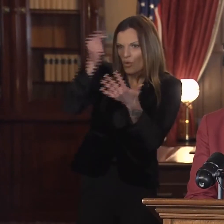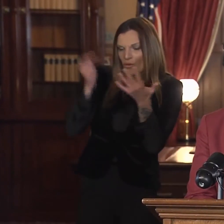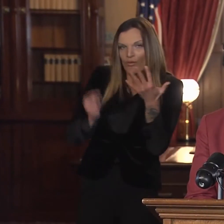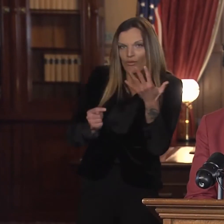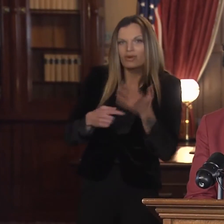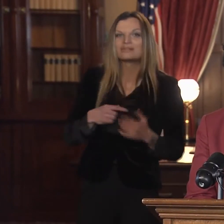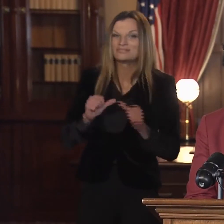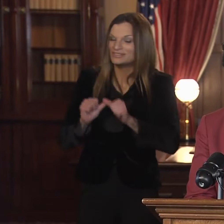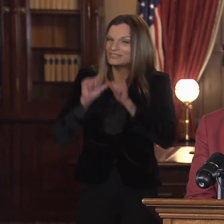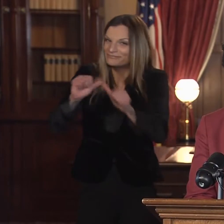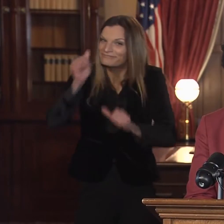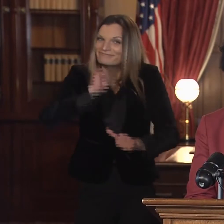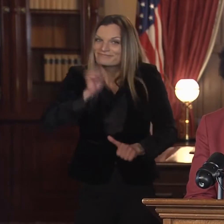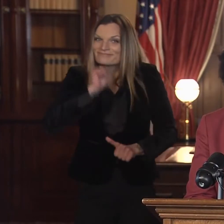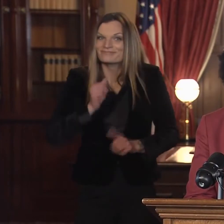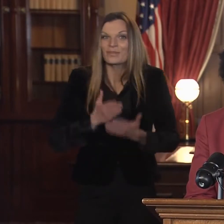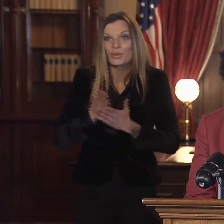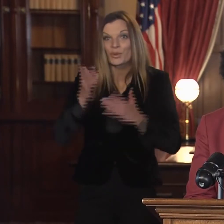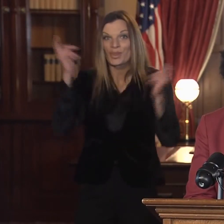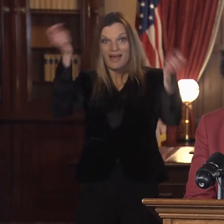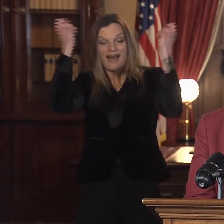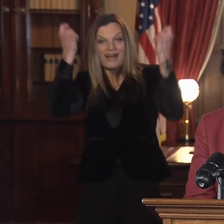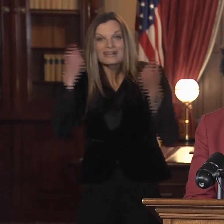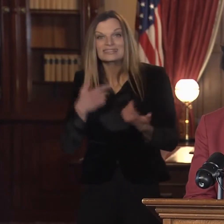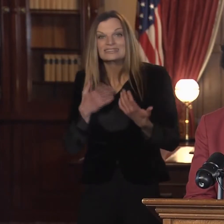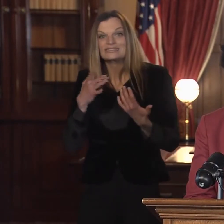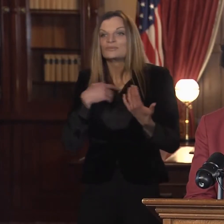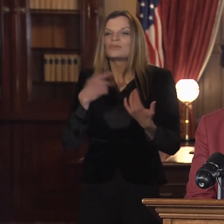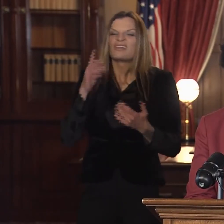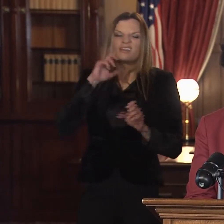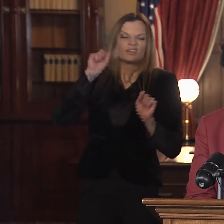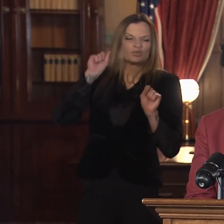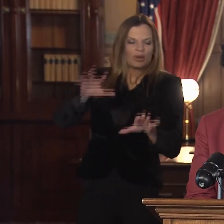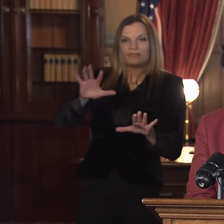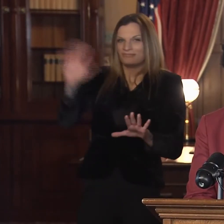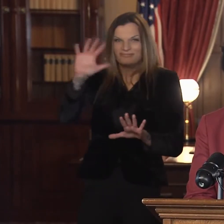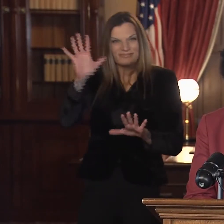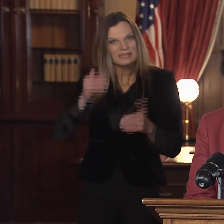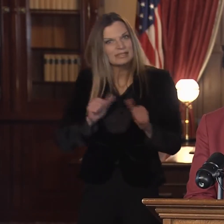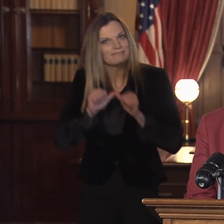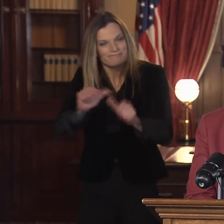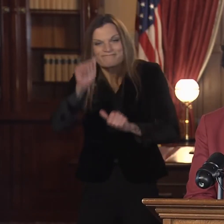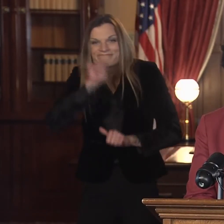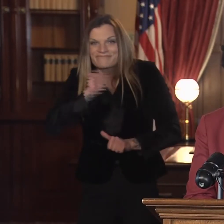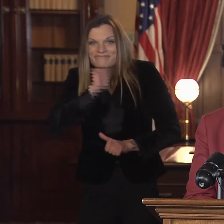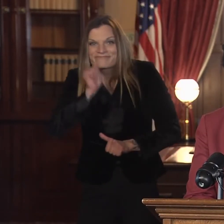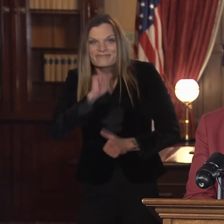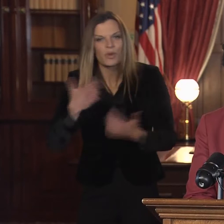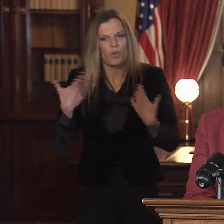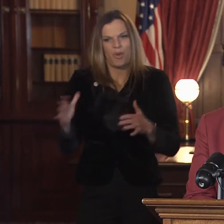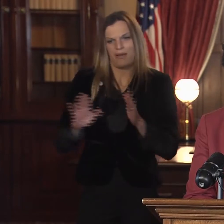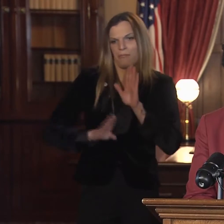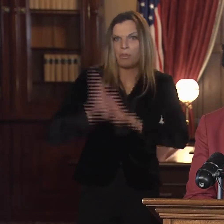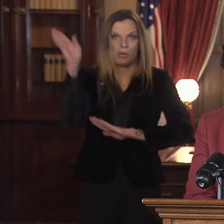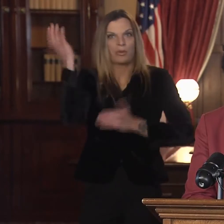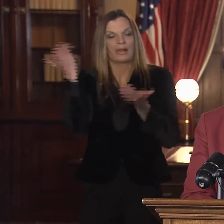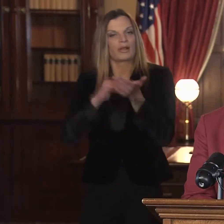BUT WE ALL HAVE A PERSONAL RESPONSIBILITY TO CONTINUE FIGHTING THIS VIRUS. LET'S GET THROUGH THE HOLIDAY SEASON WITHOUT SEEING A DEADLY